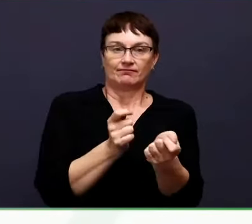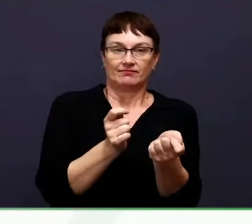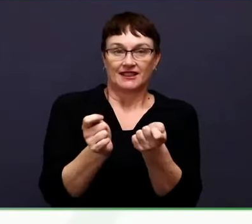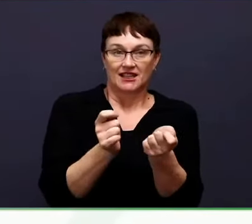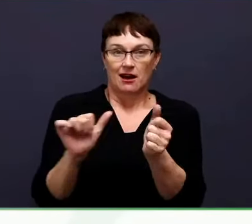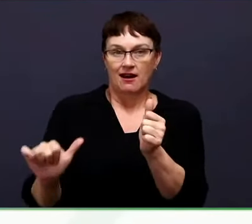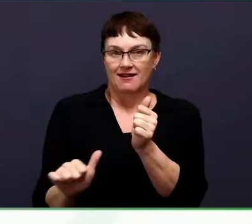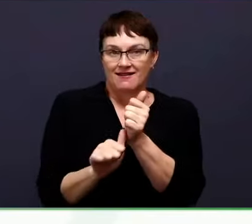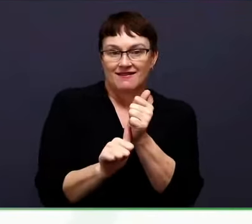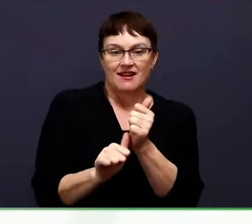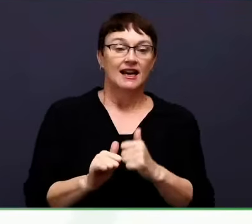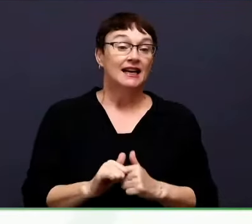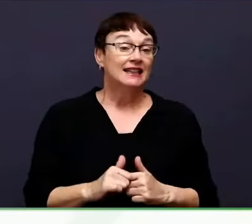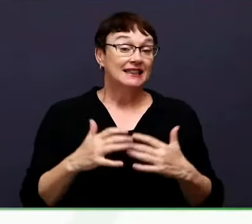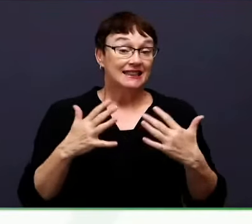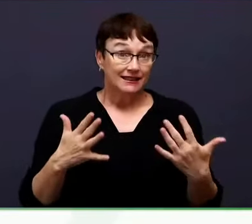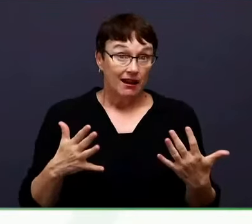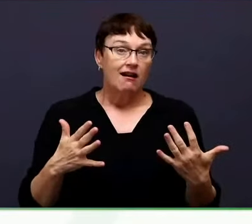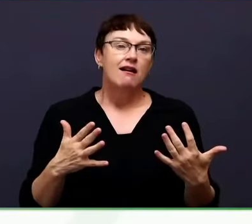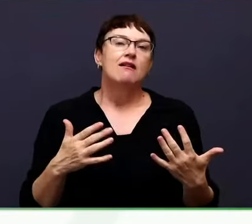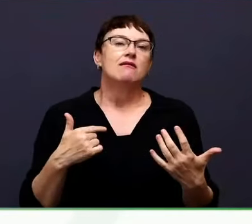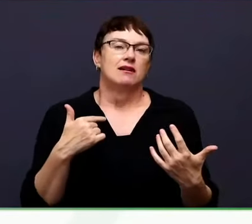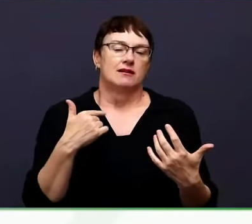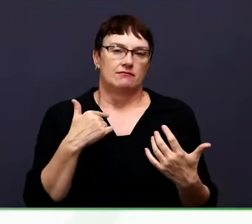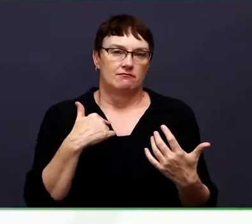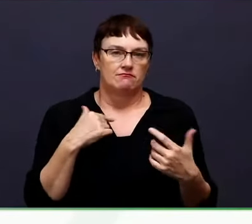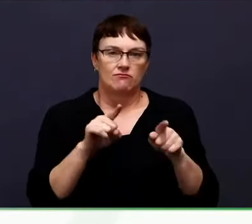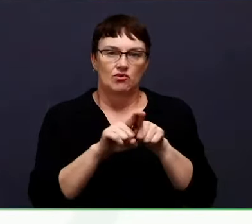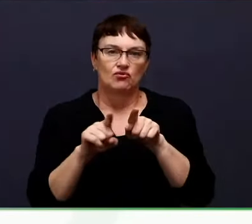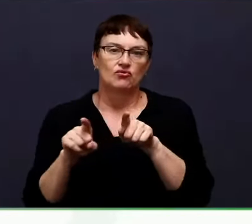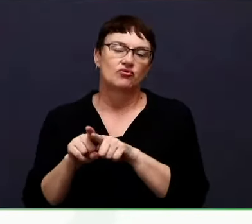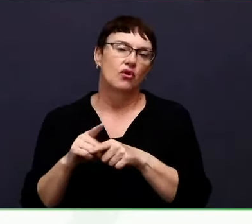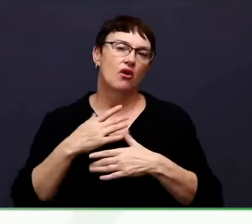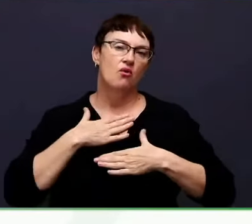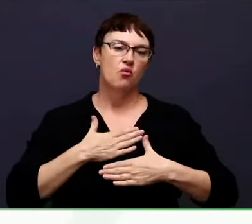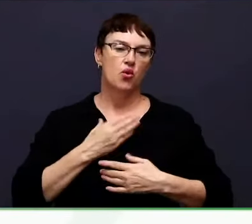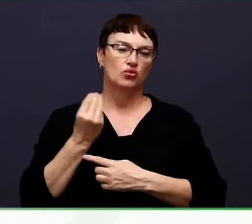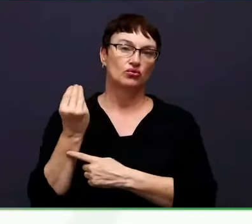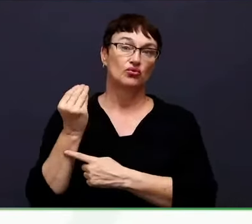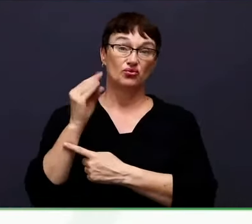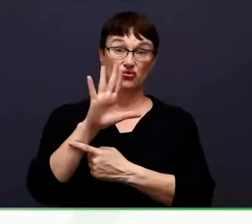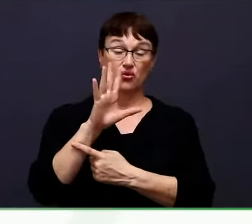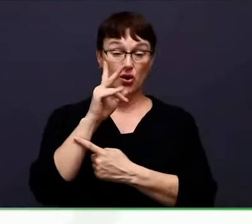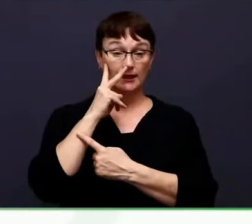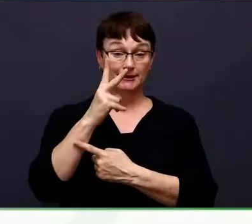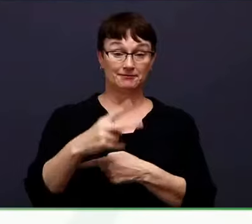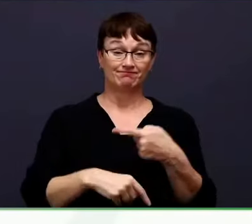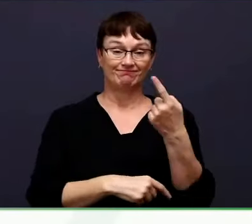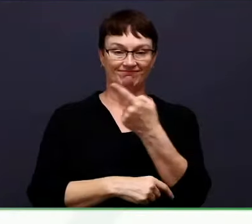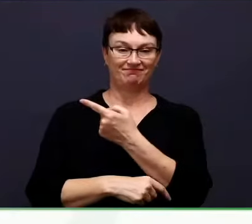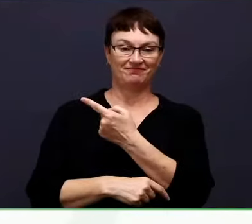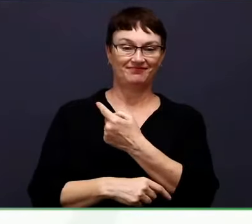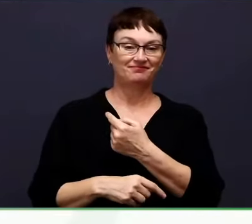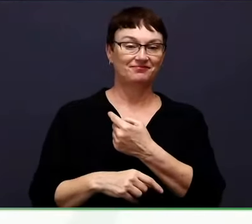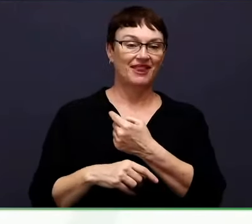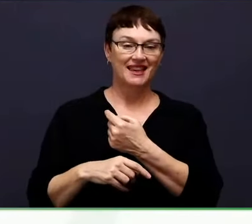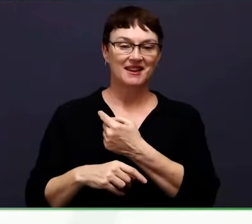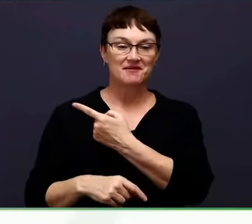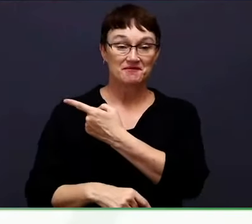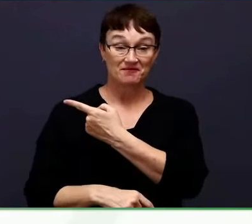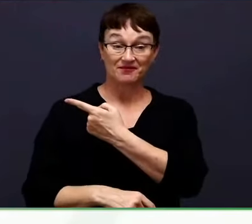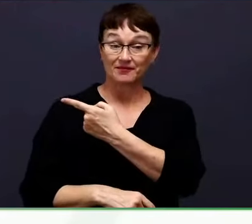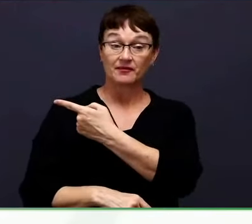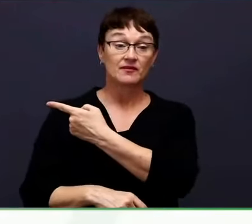row, he works on a local base in the capital city in the federal